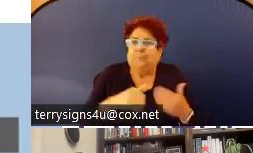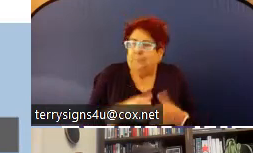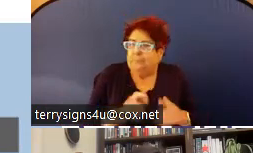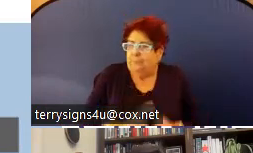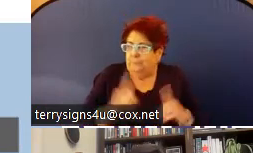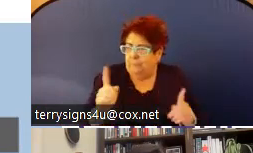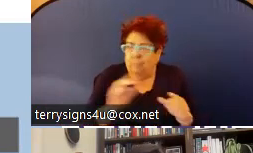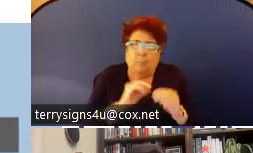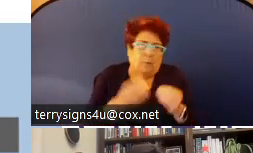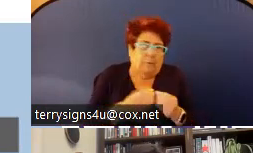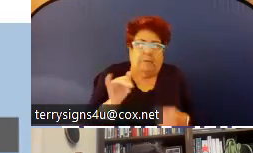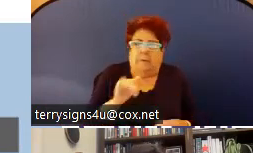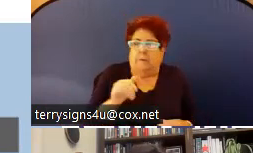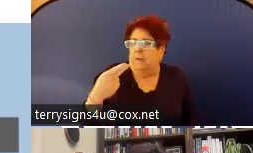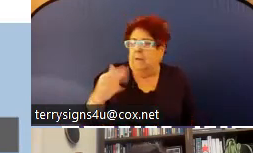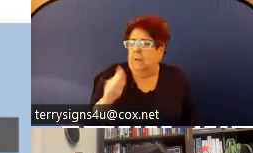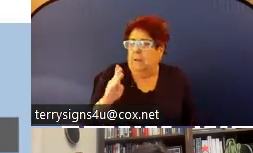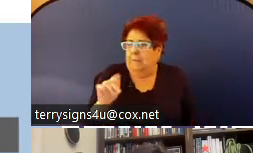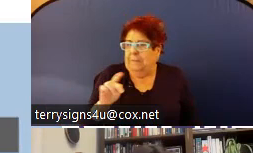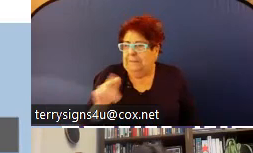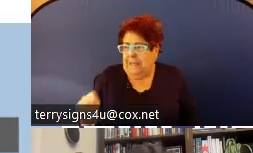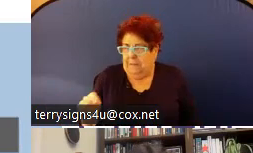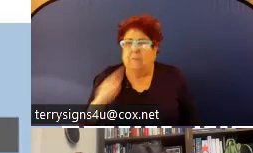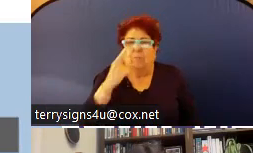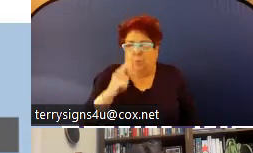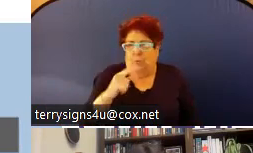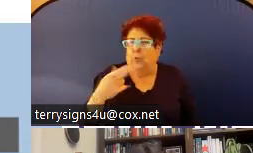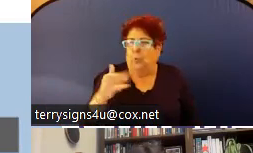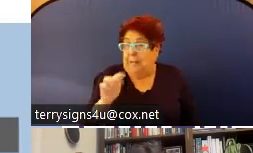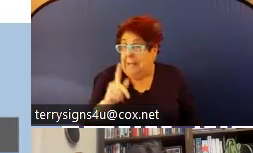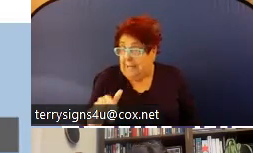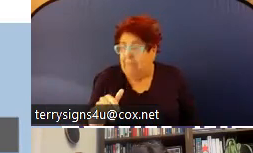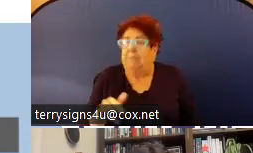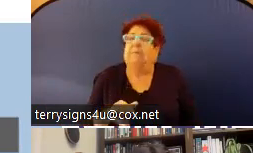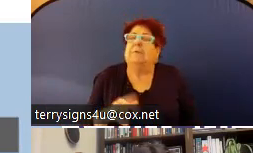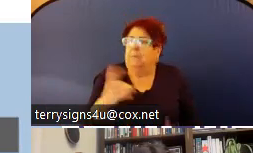rebuilding together of the triangle, they have access to the what are the types of